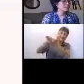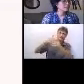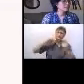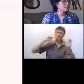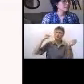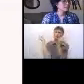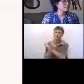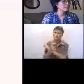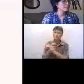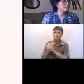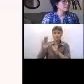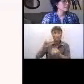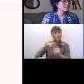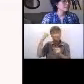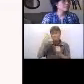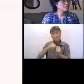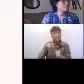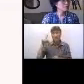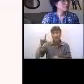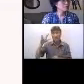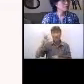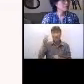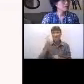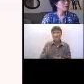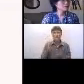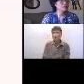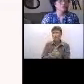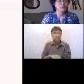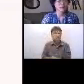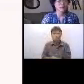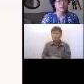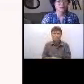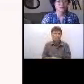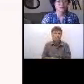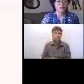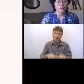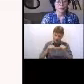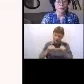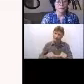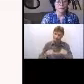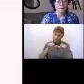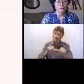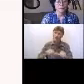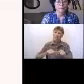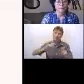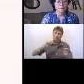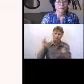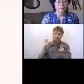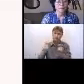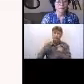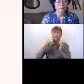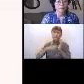is ongoing. It's a process. It's ever evolving, even at CommunityWise, who took us on four